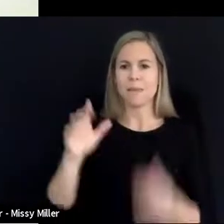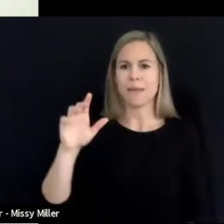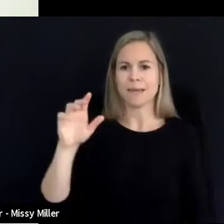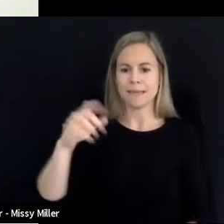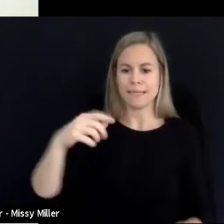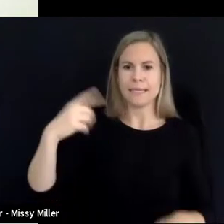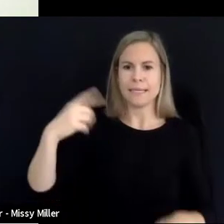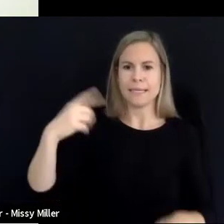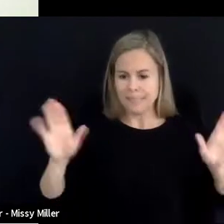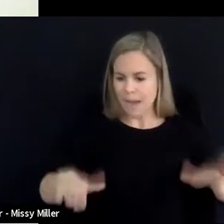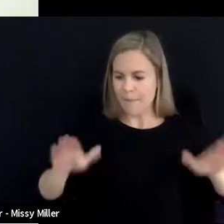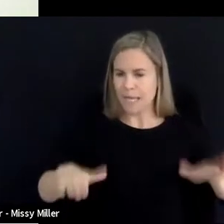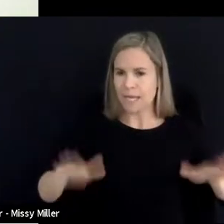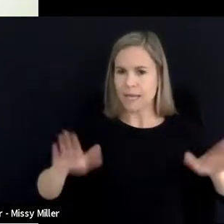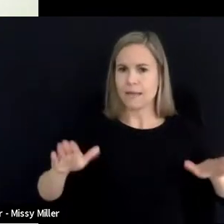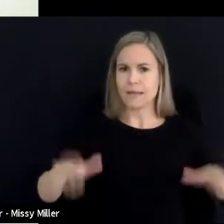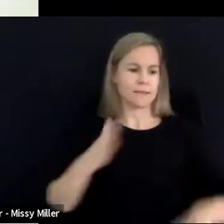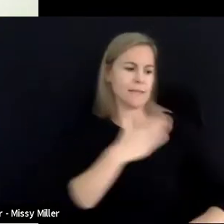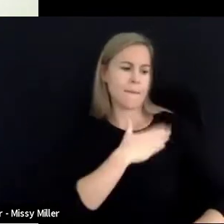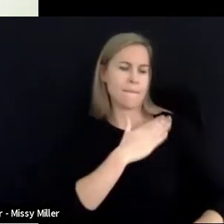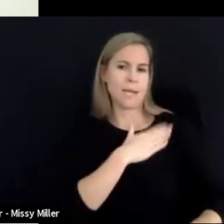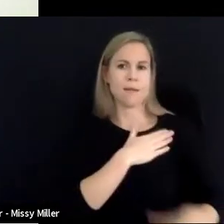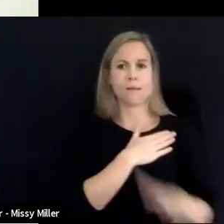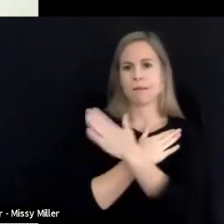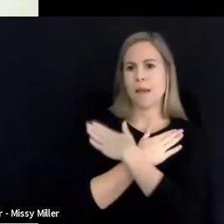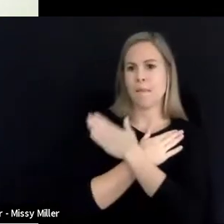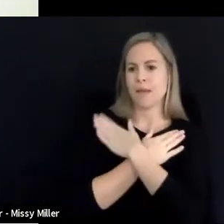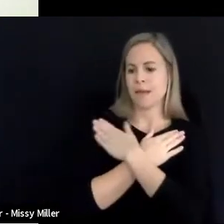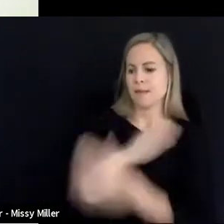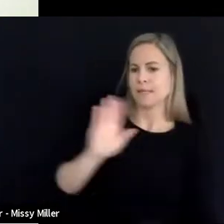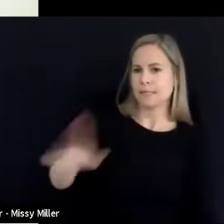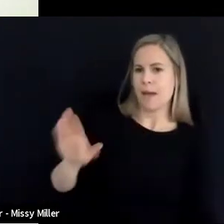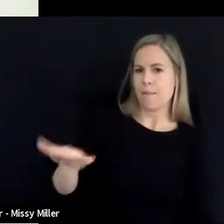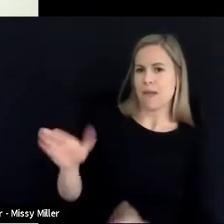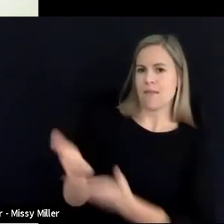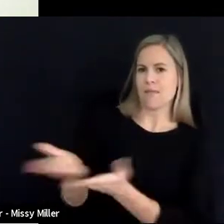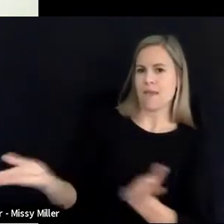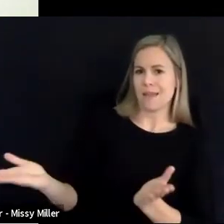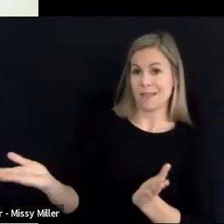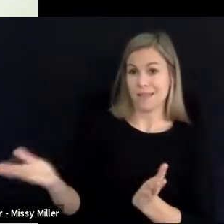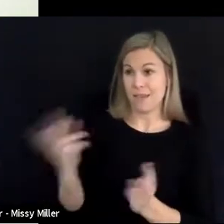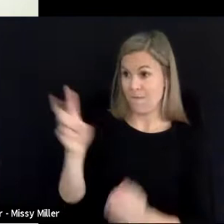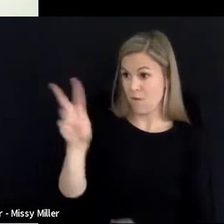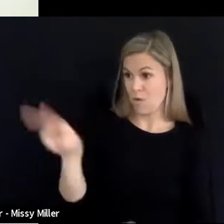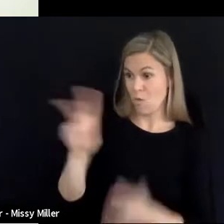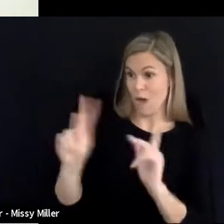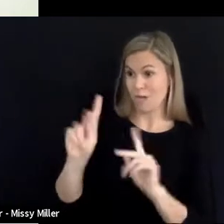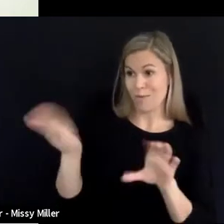You know, if you watch people, they're doing that all day long. Self-injurious behavior, certainly a big problem,